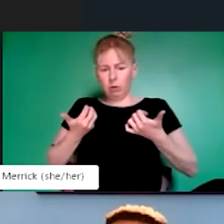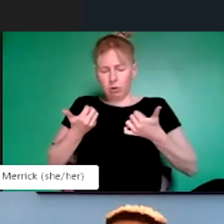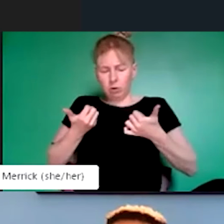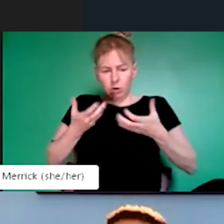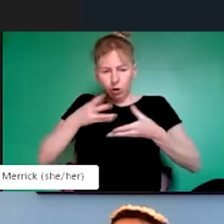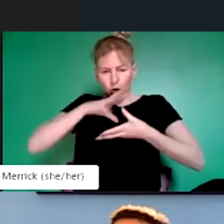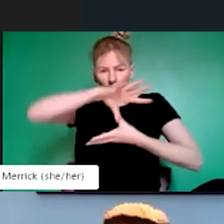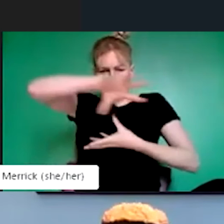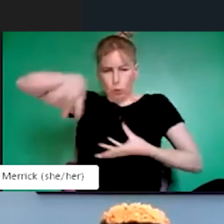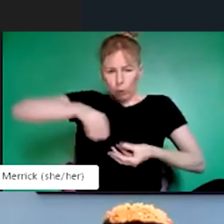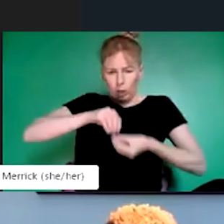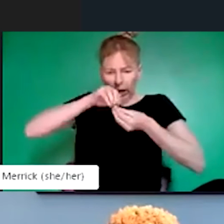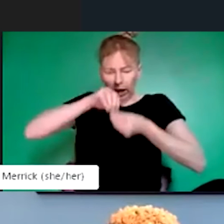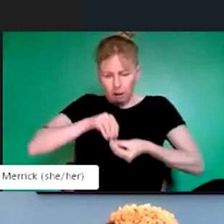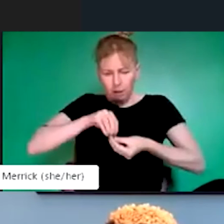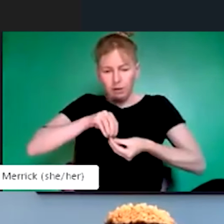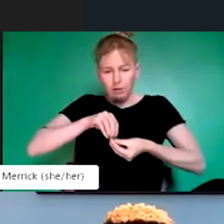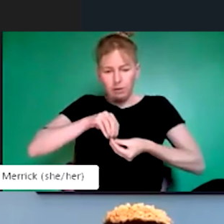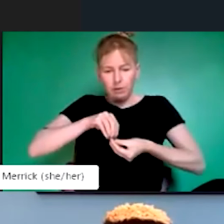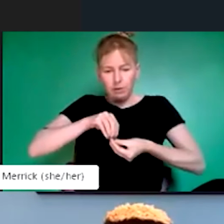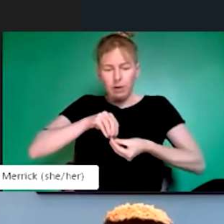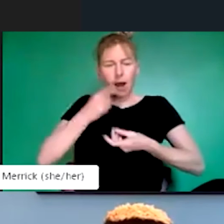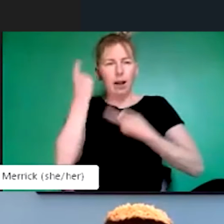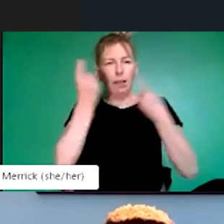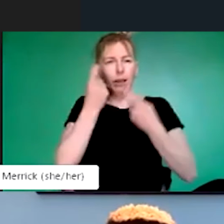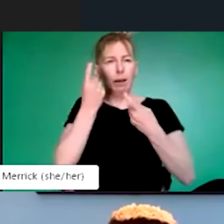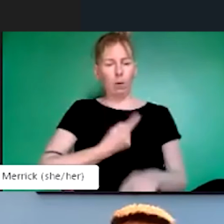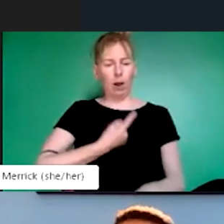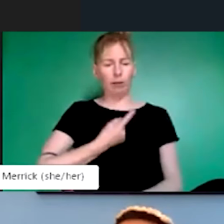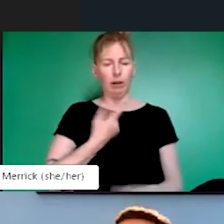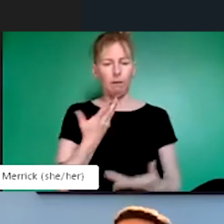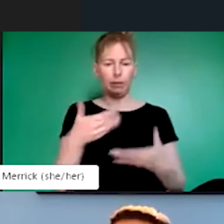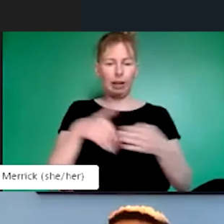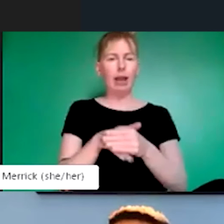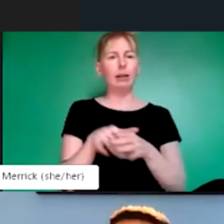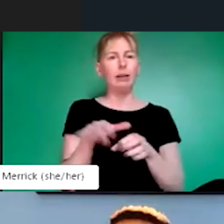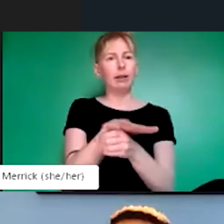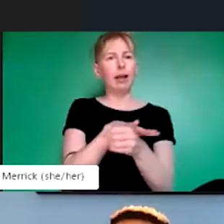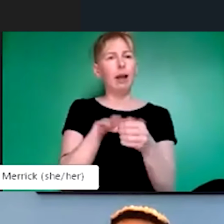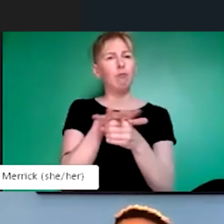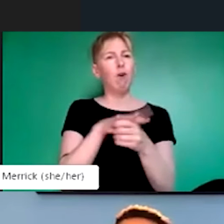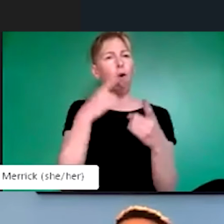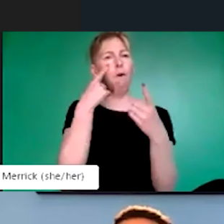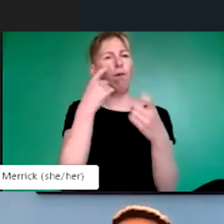ourselves in spaces of care? How would we look at capacity as - as a formation, like